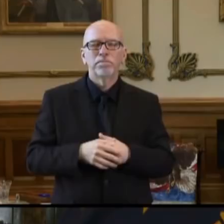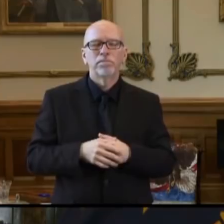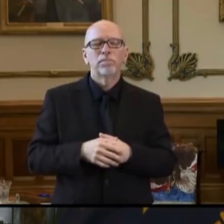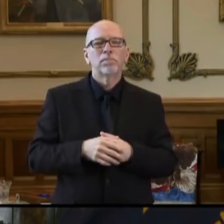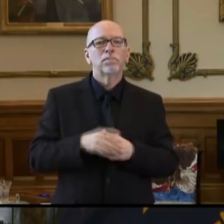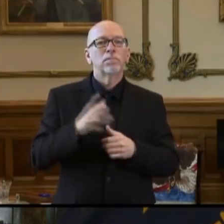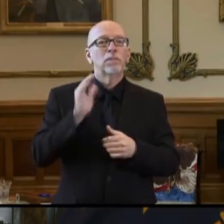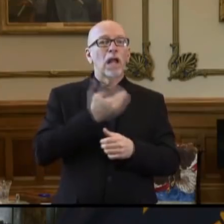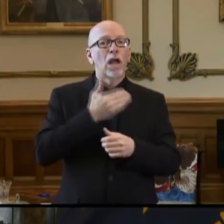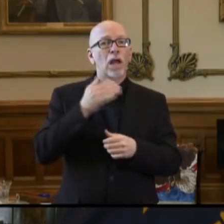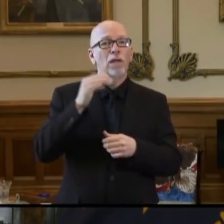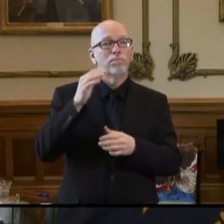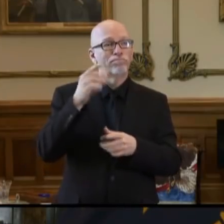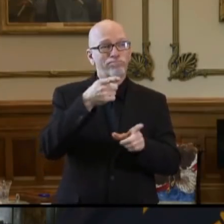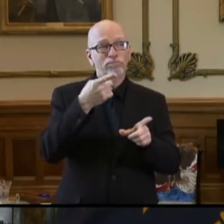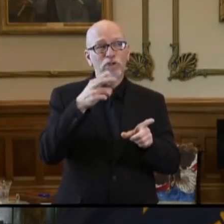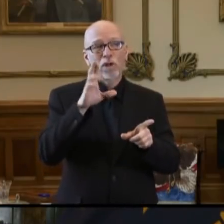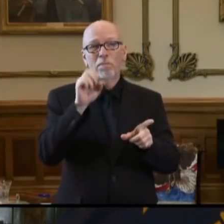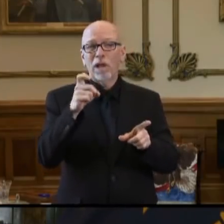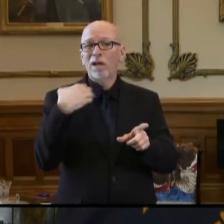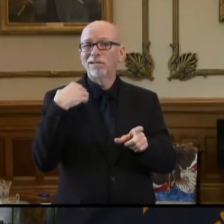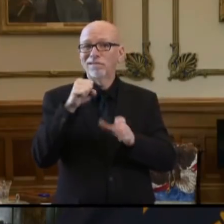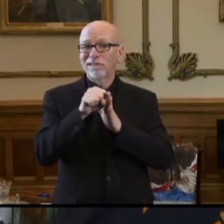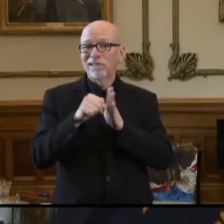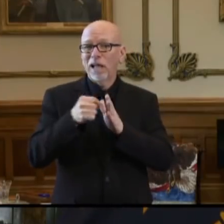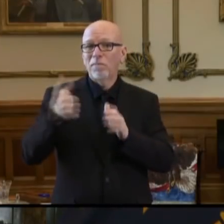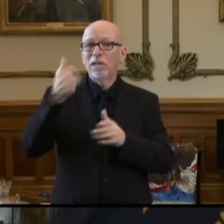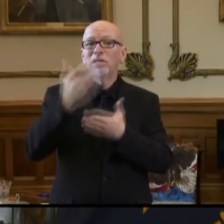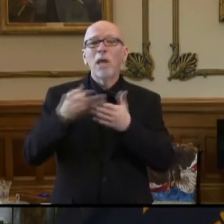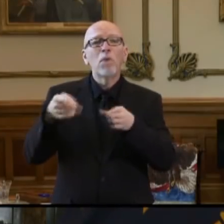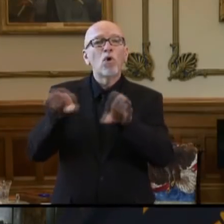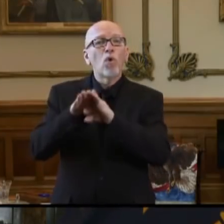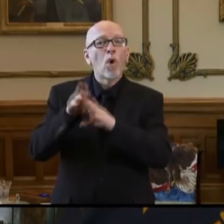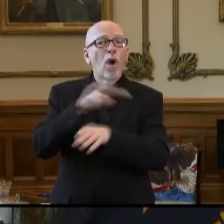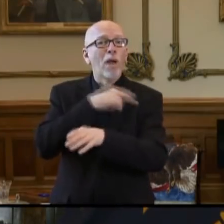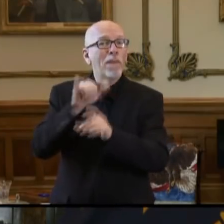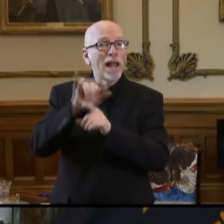DIAGNOSTIC INSTITUTE HOSPITAL IN INDIANAPOLIS AND THE RICHMOND STATE HOSPITAL AS NEEDED. OUR STATE HEALTH